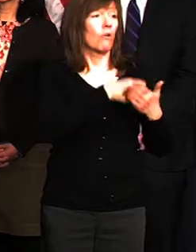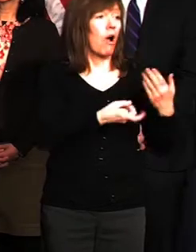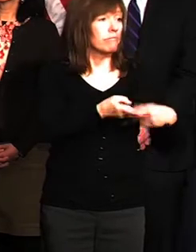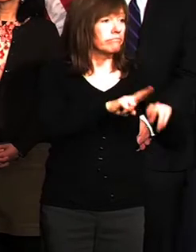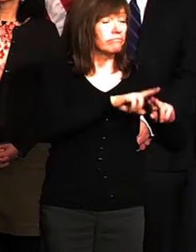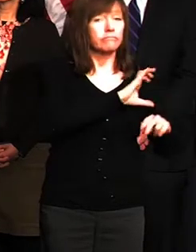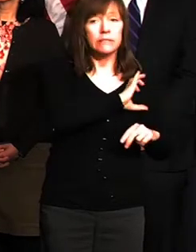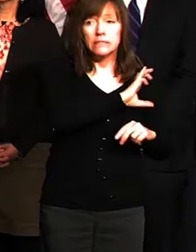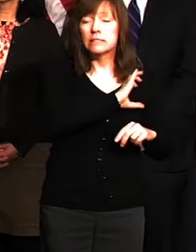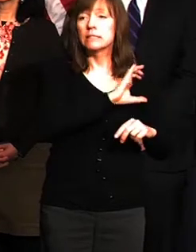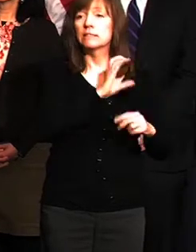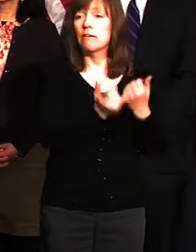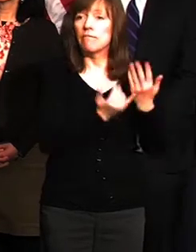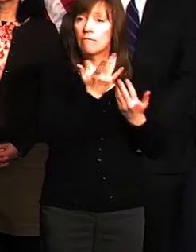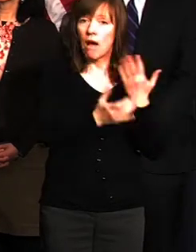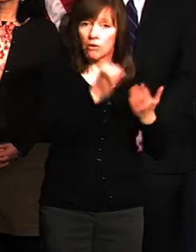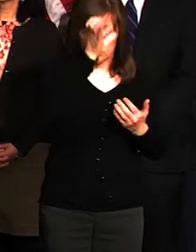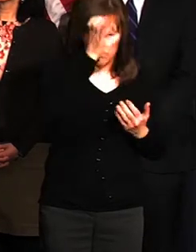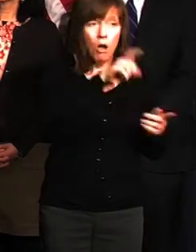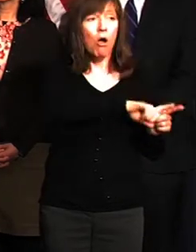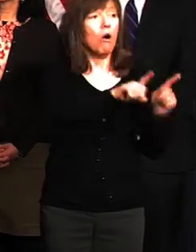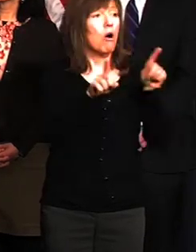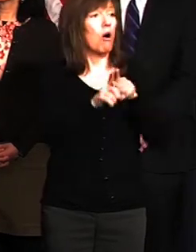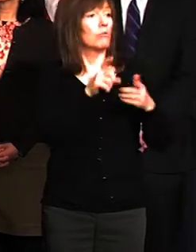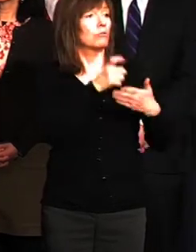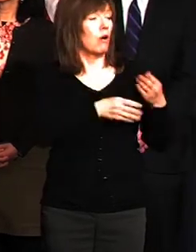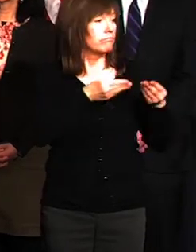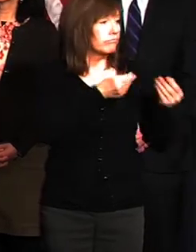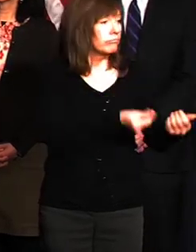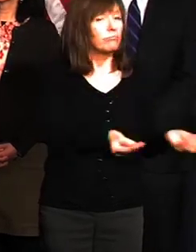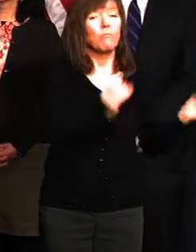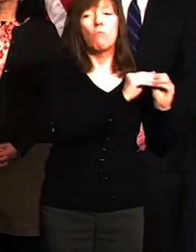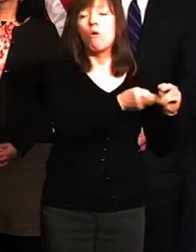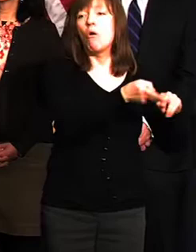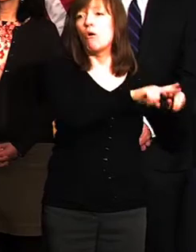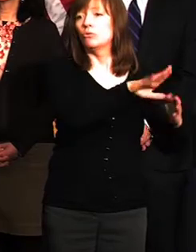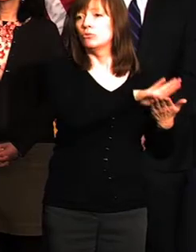their police and their fire departments, and certainly a cost to their schools when families